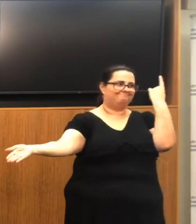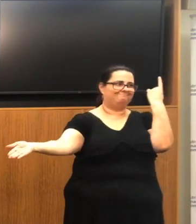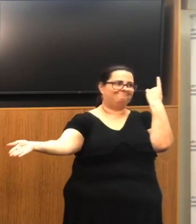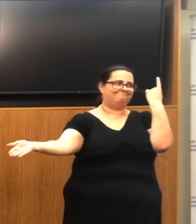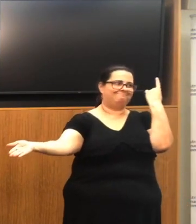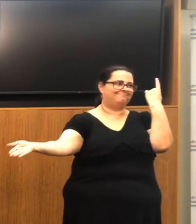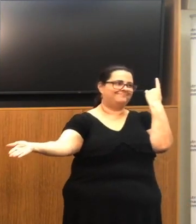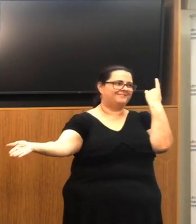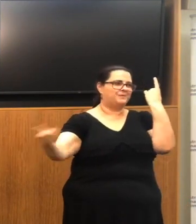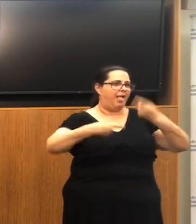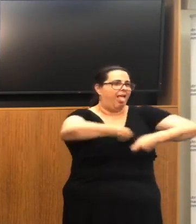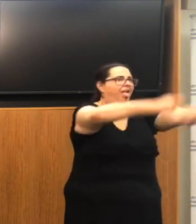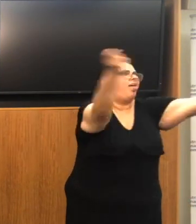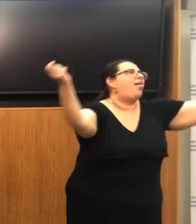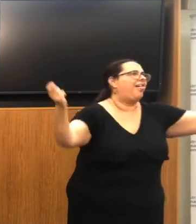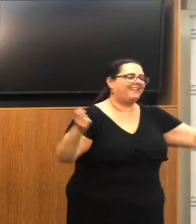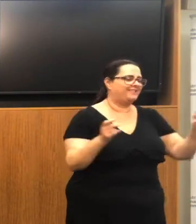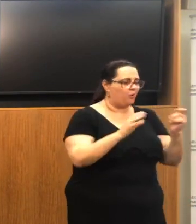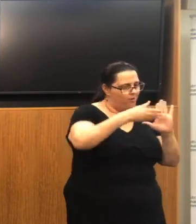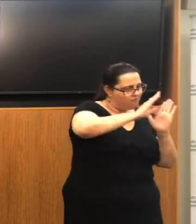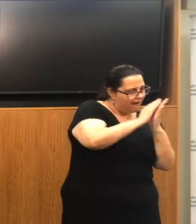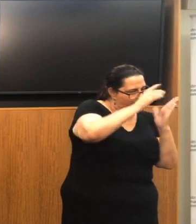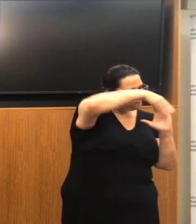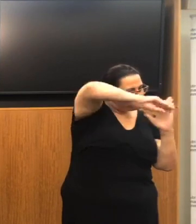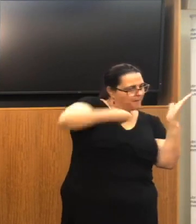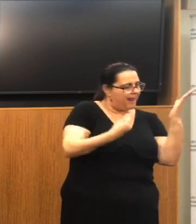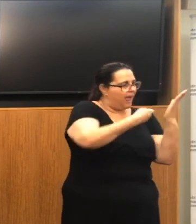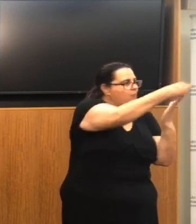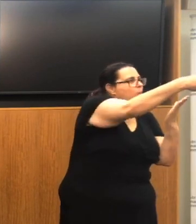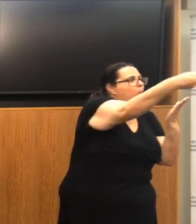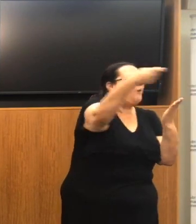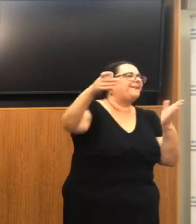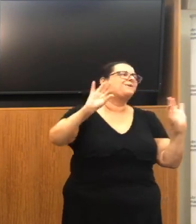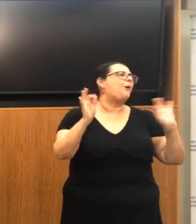We're not gonna give everyone one page. But if you're interested about hearing more about her story,